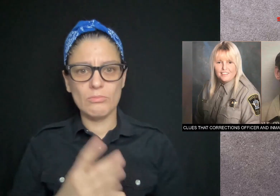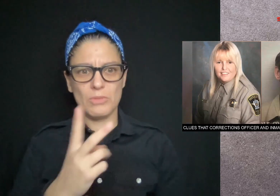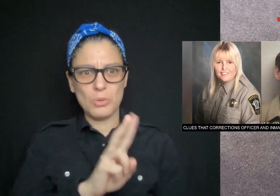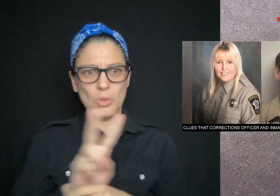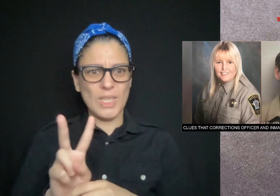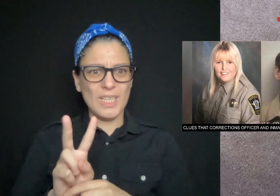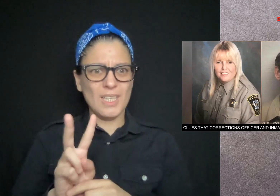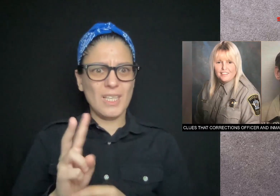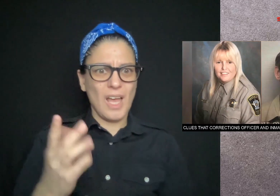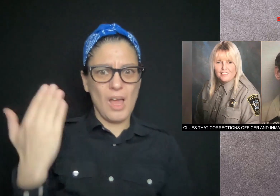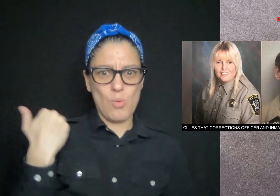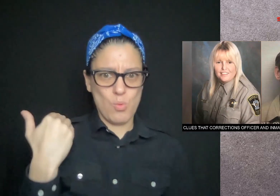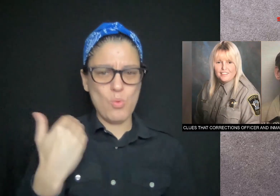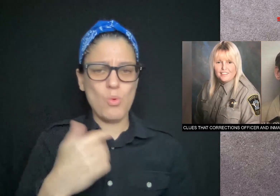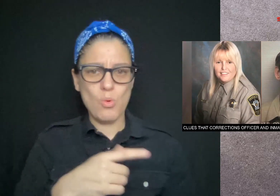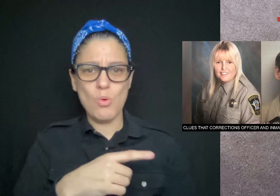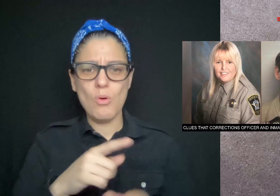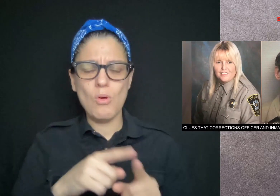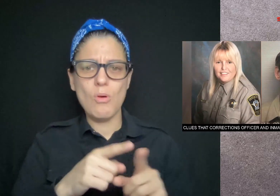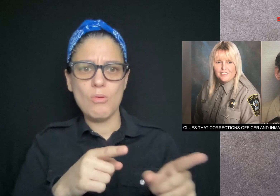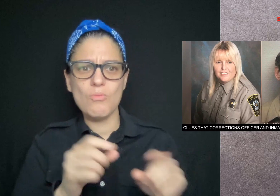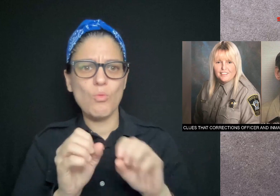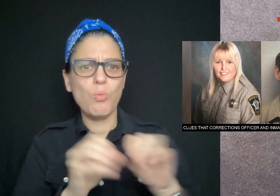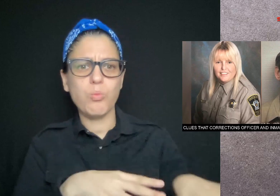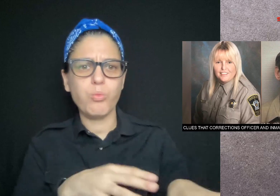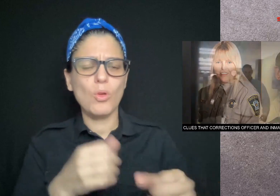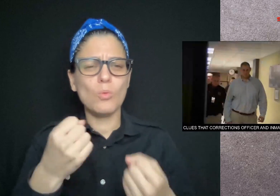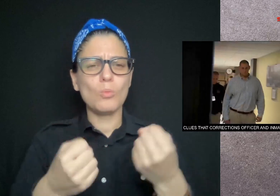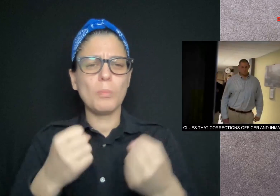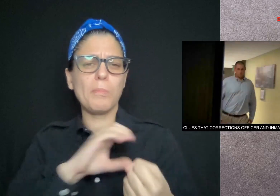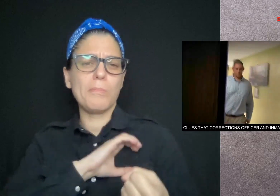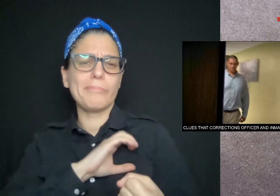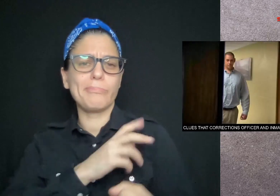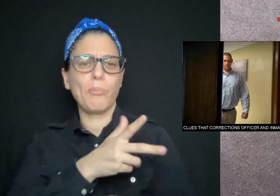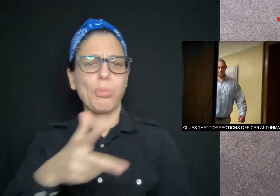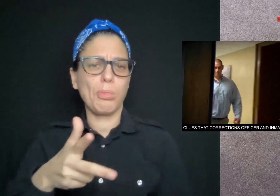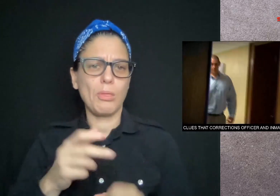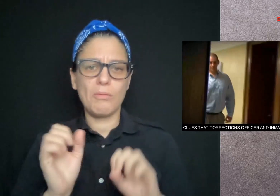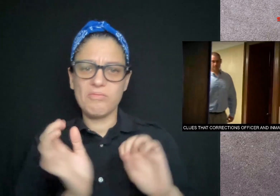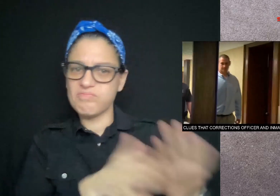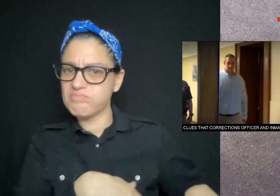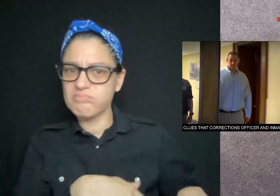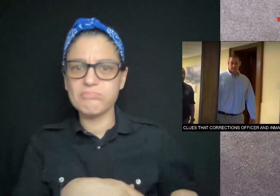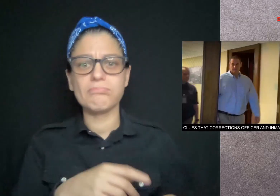Vicky sold her house two weeks ago ditched the patrol car the two escaped in